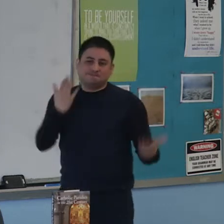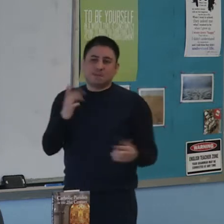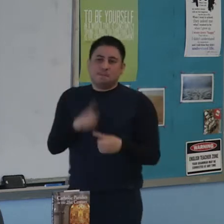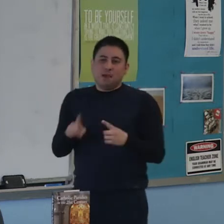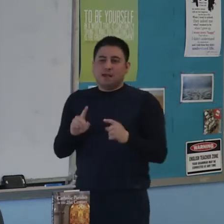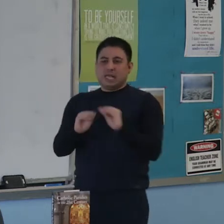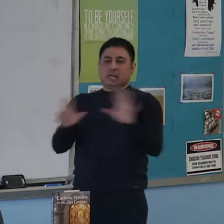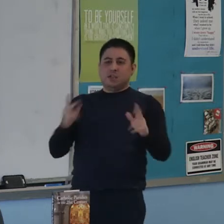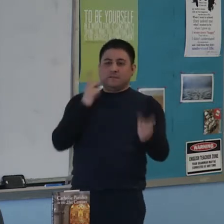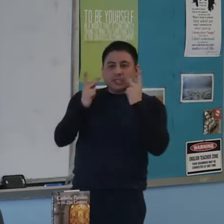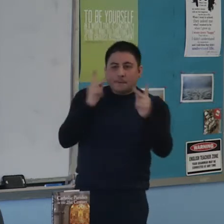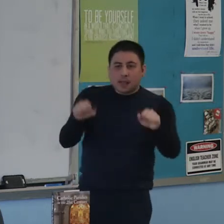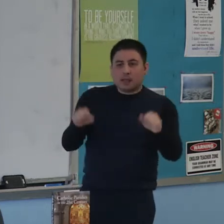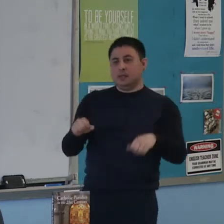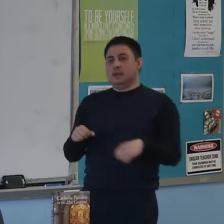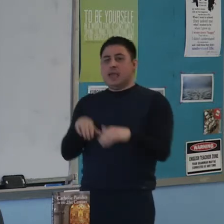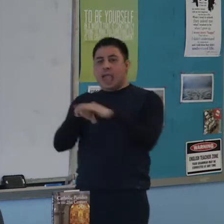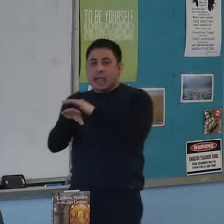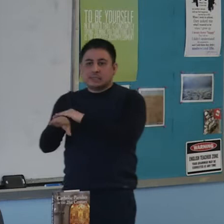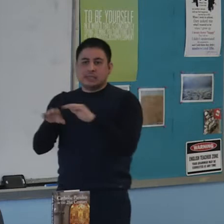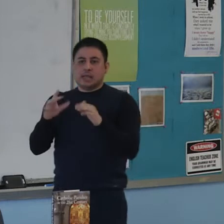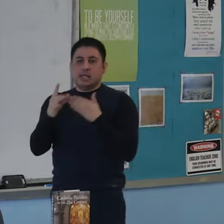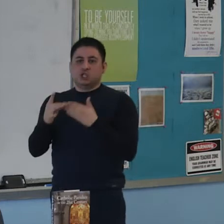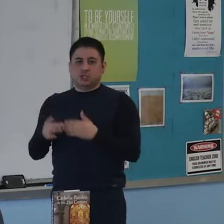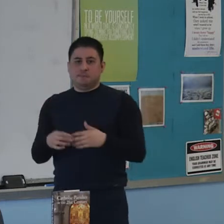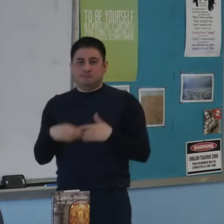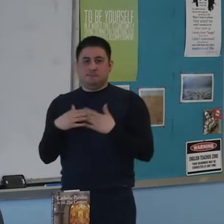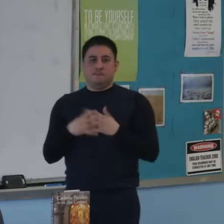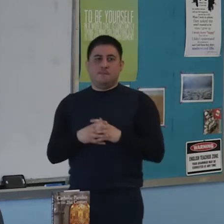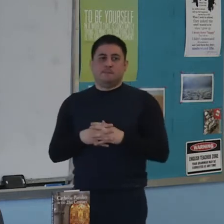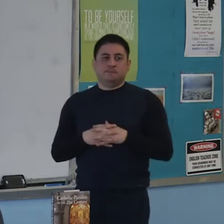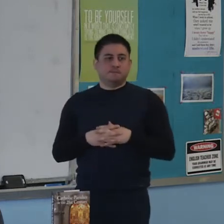visibility and access, leadership. Yes.